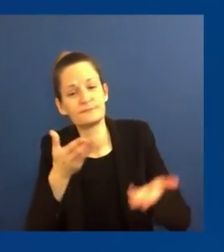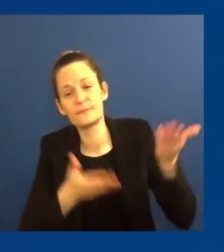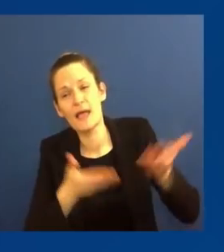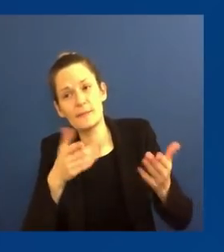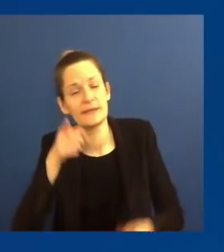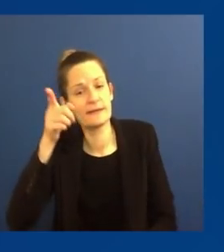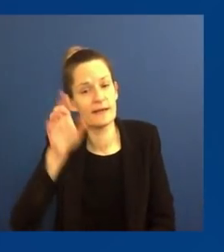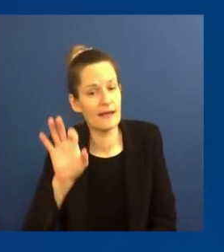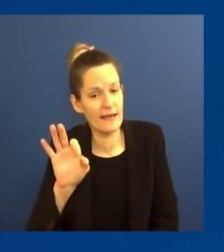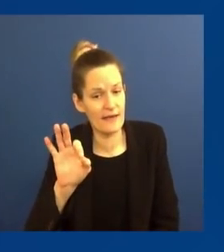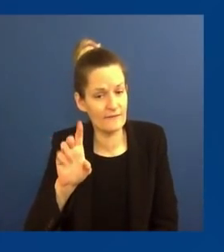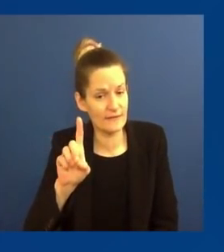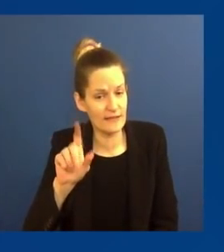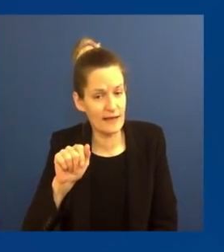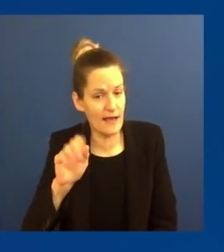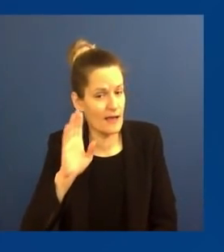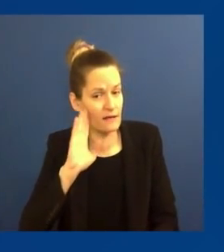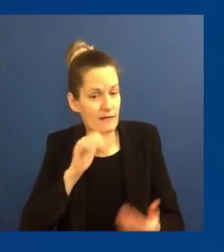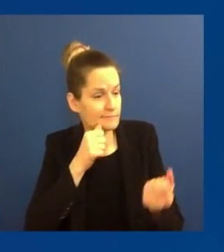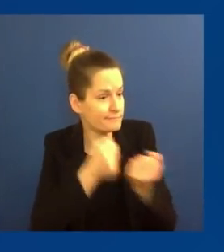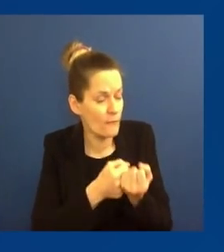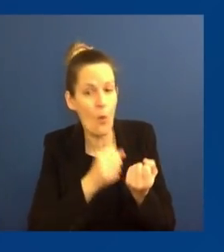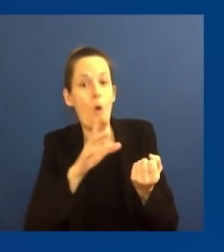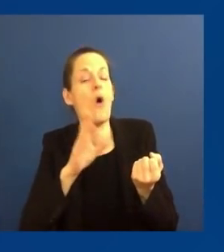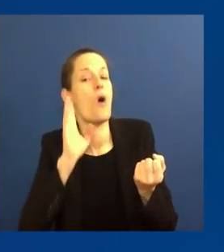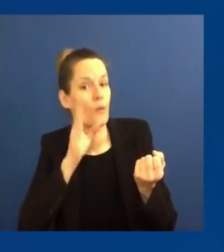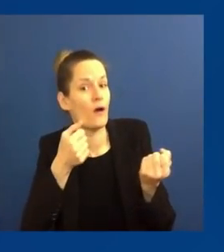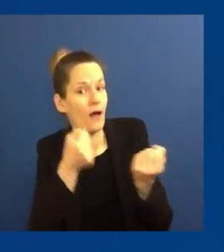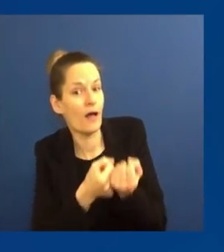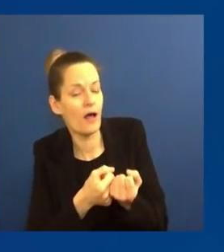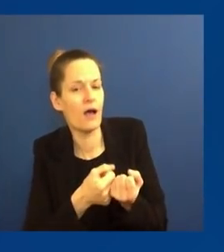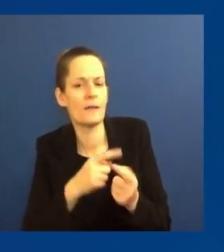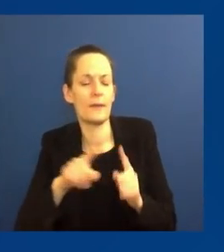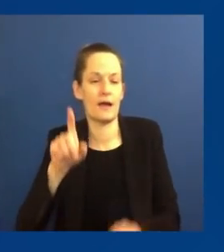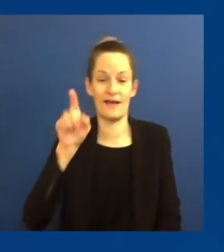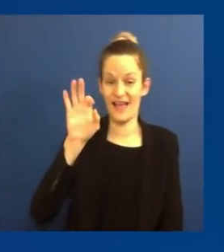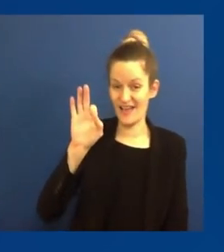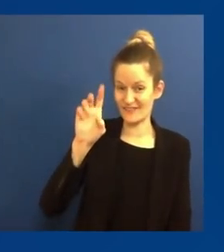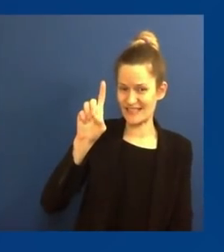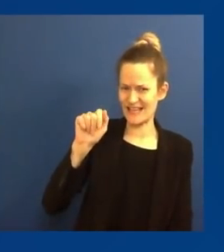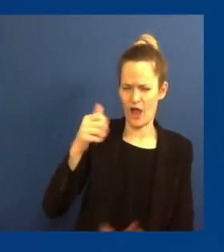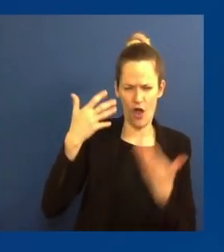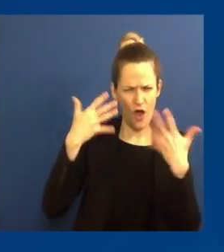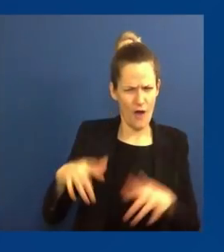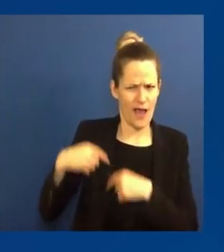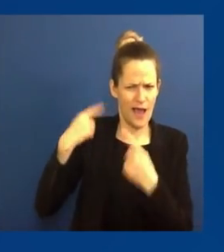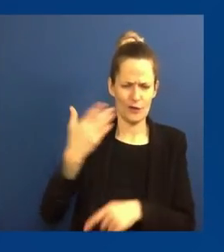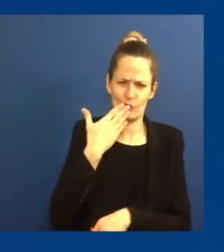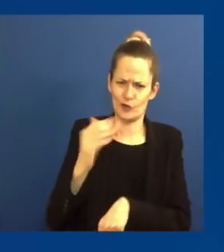to very meticulously go over the data for safety and efficacy, and make an appropriate decision.